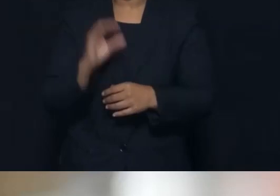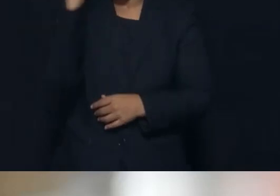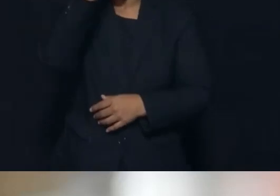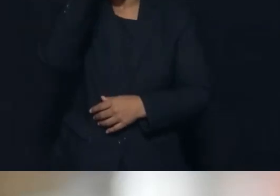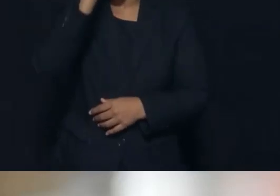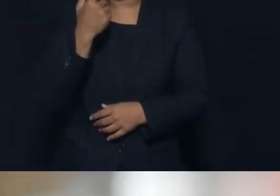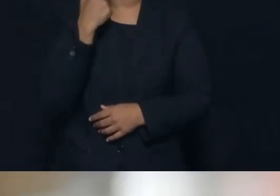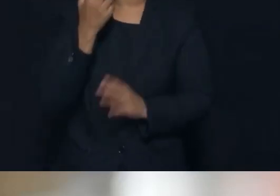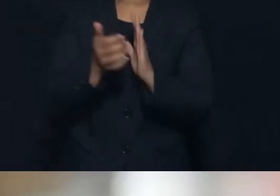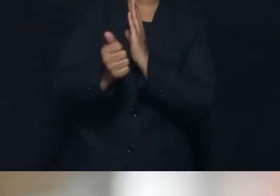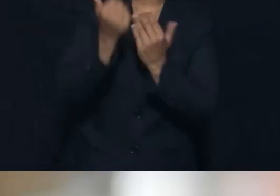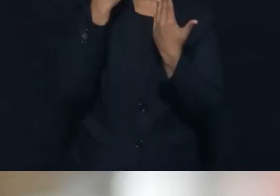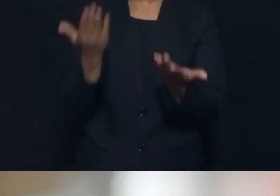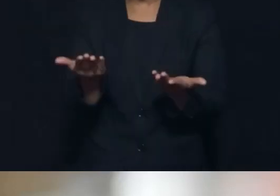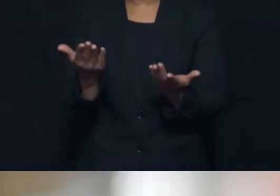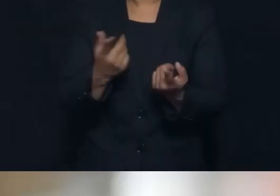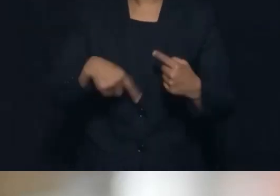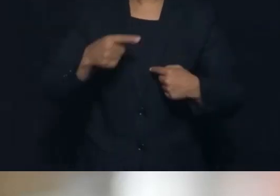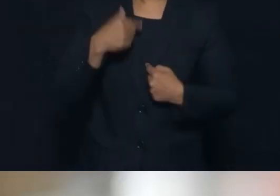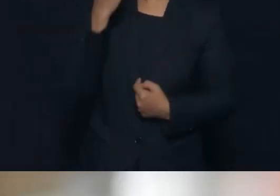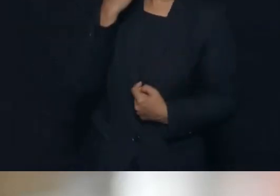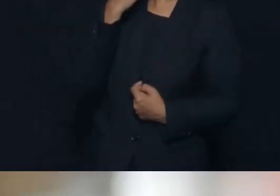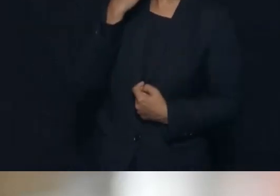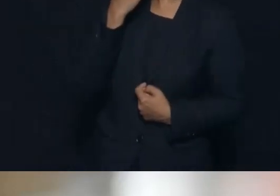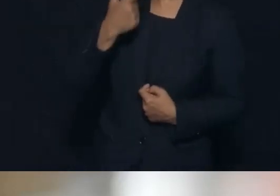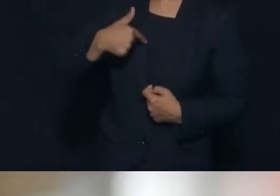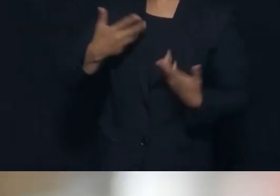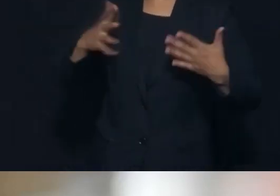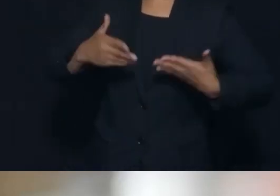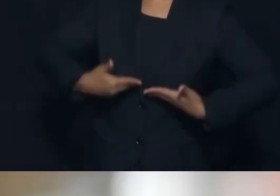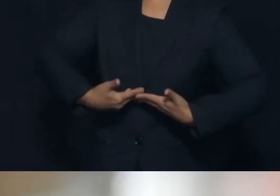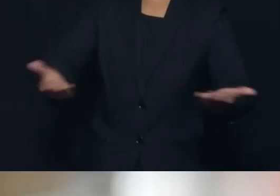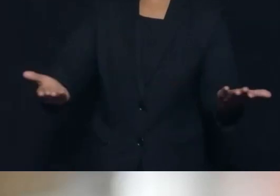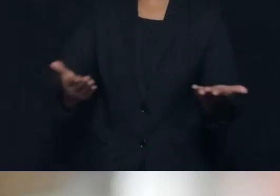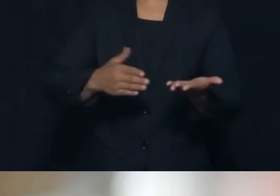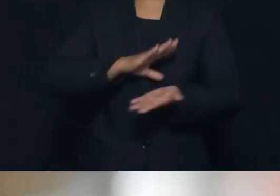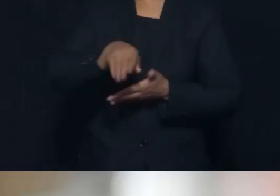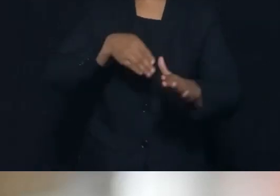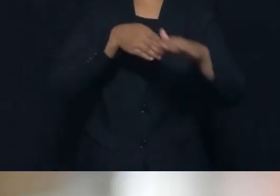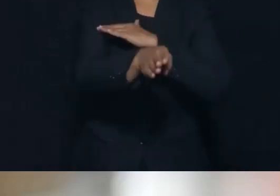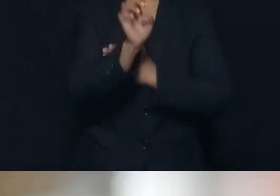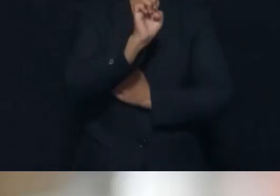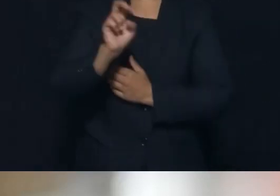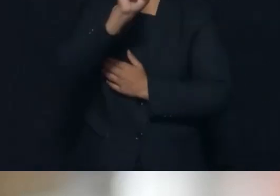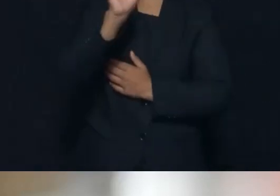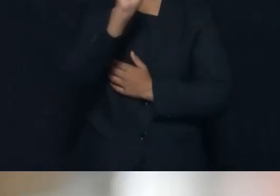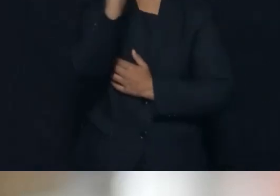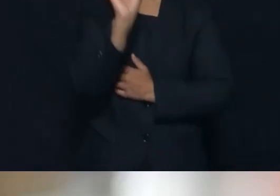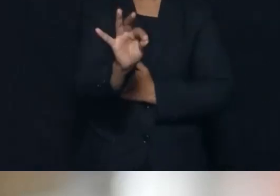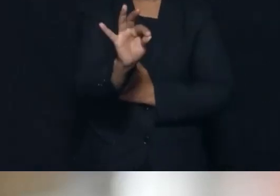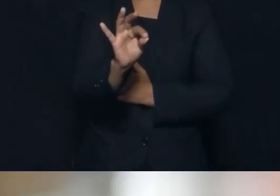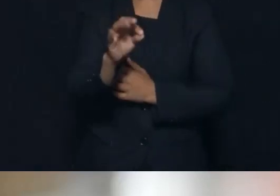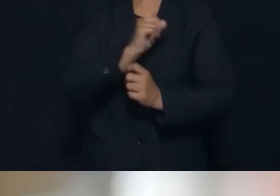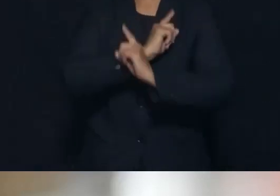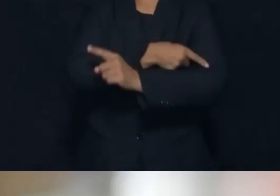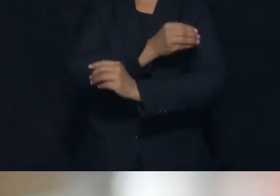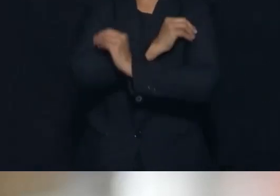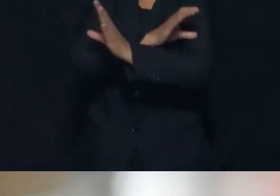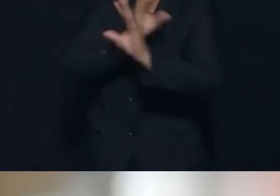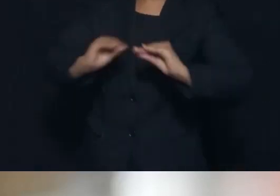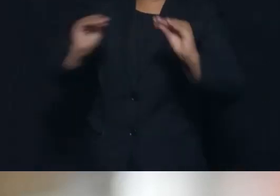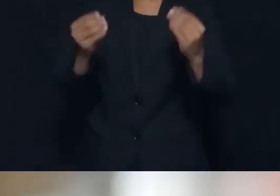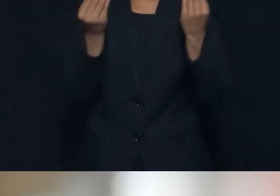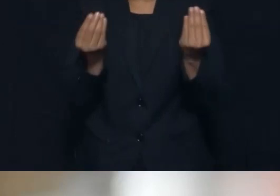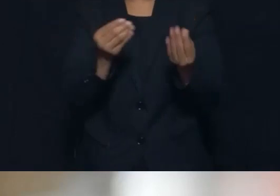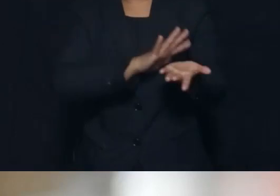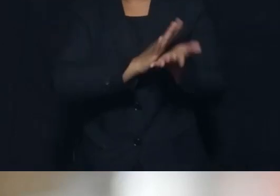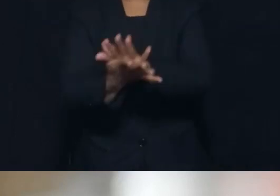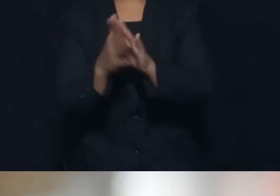It is a construct as it is defined in our policy and legislation in which we set the